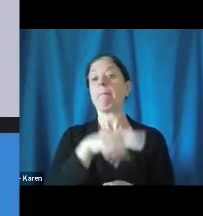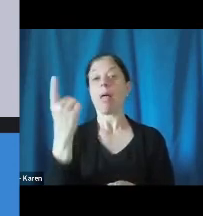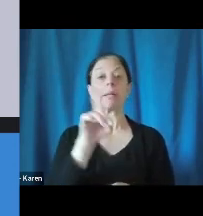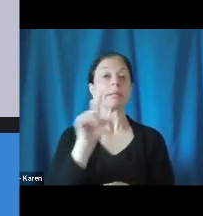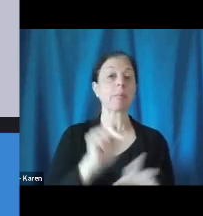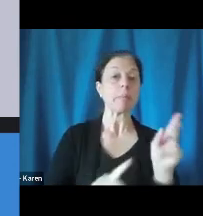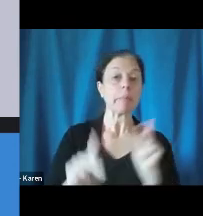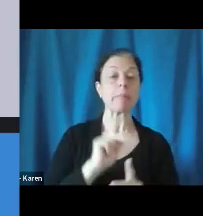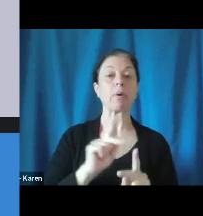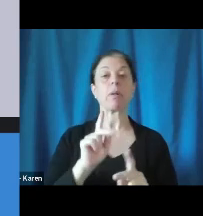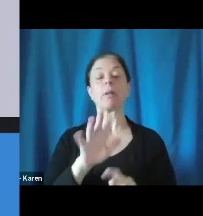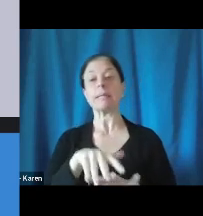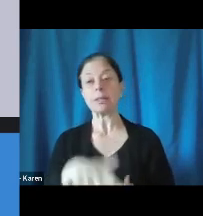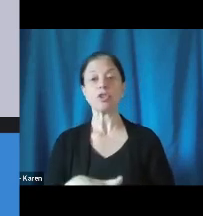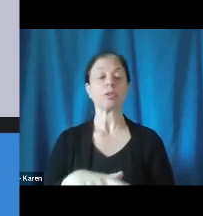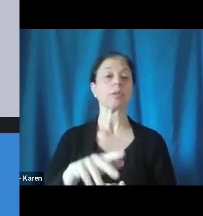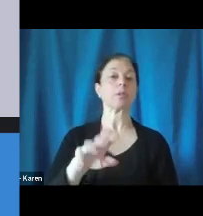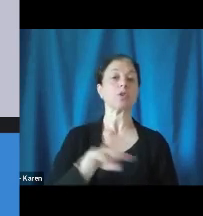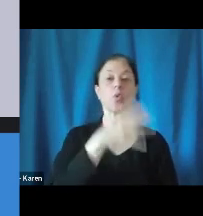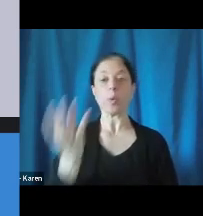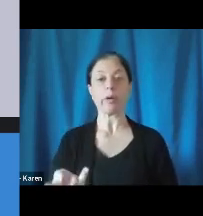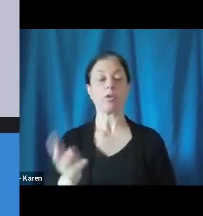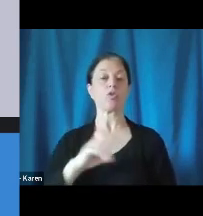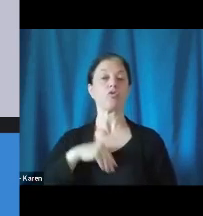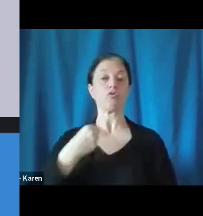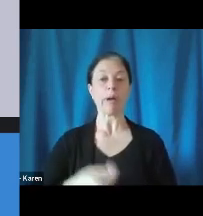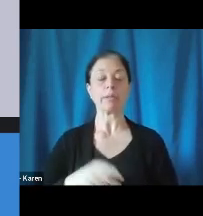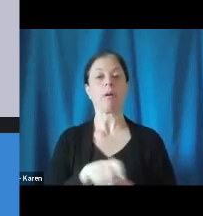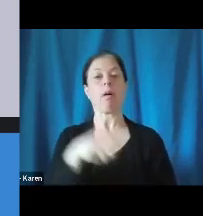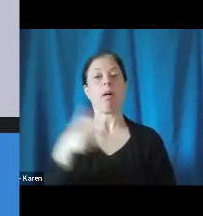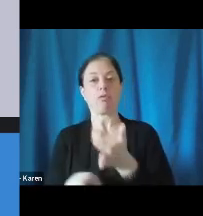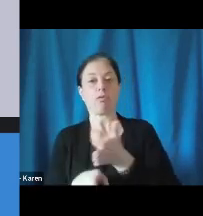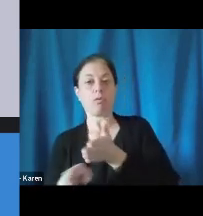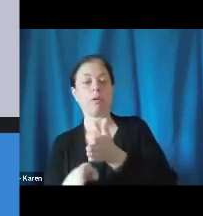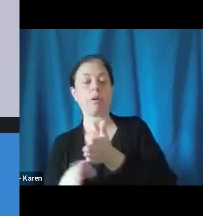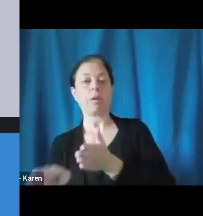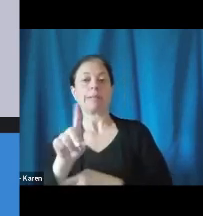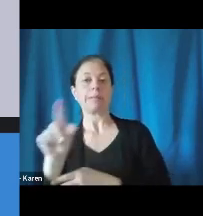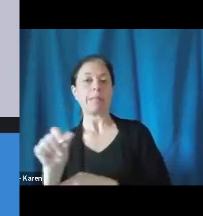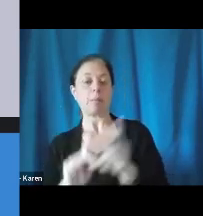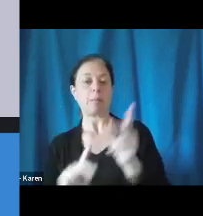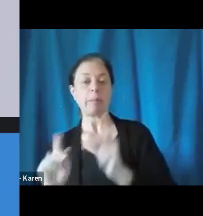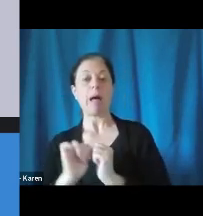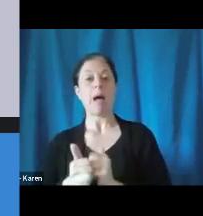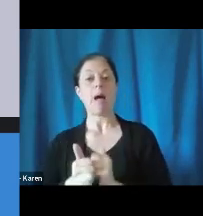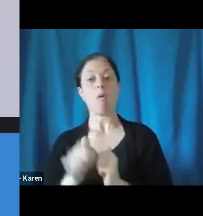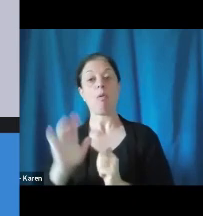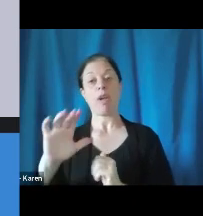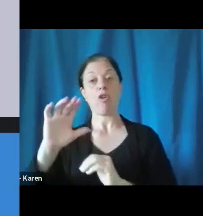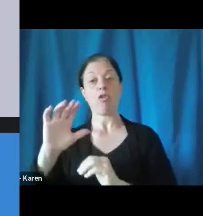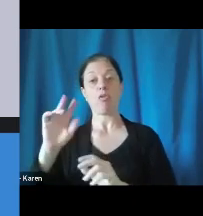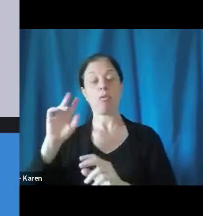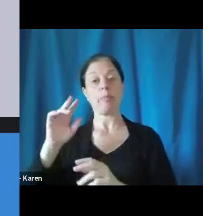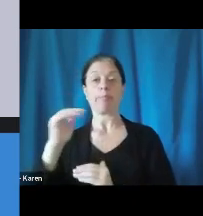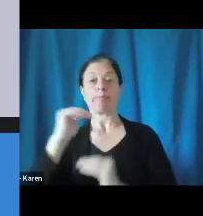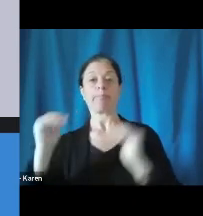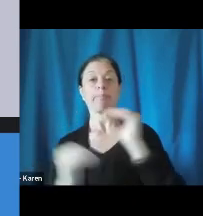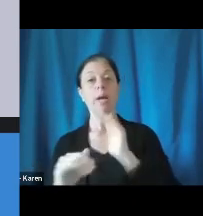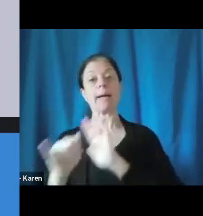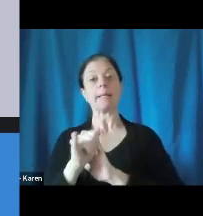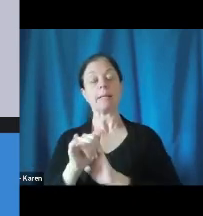look at intersectionality. We have to look at Black disabled people, Indigenous, queer, trans and otherwised